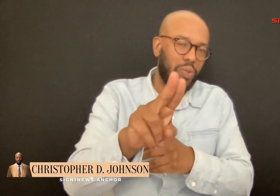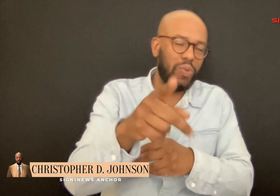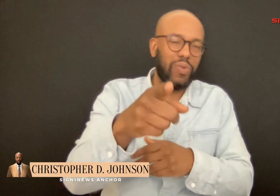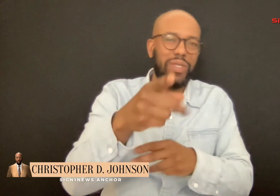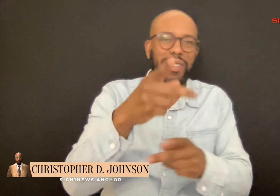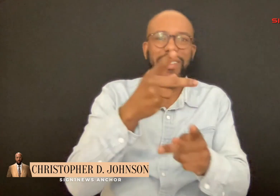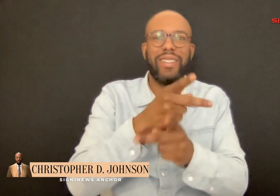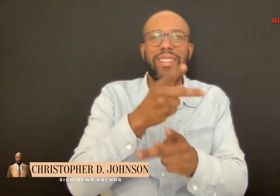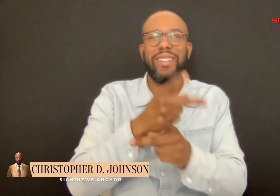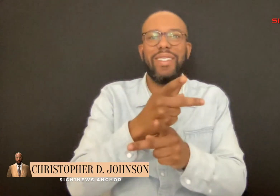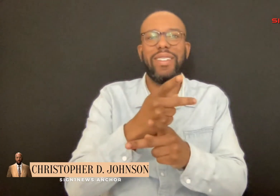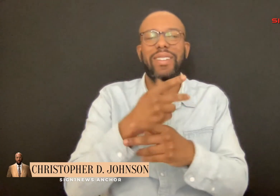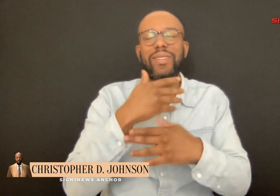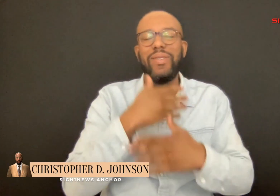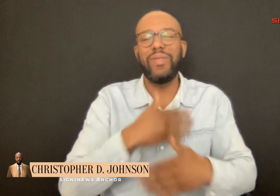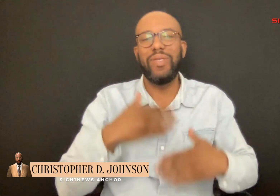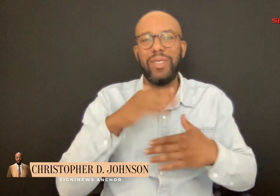take care enjoy your weekend